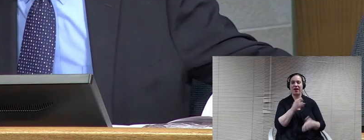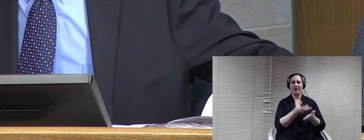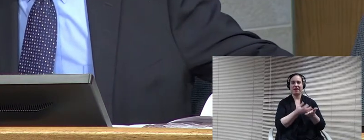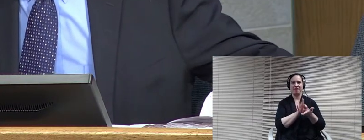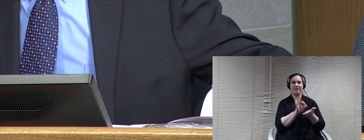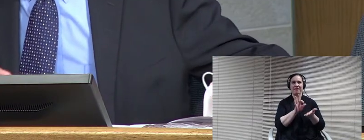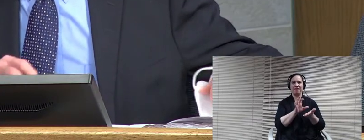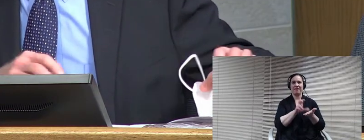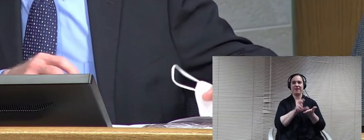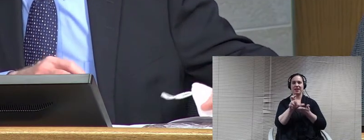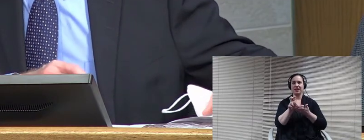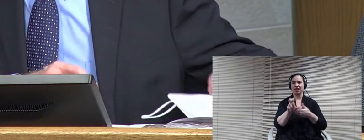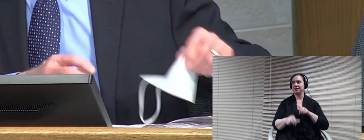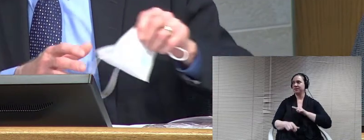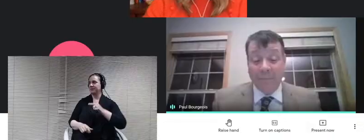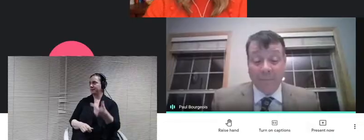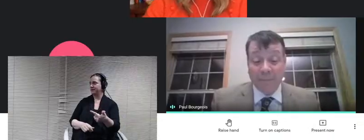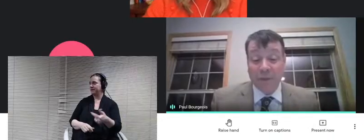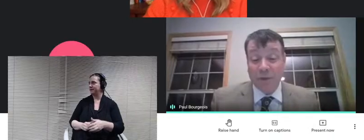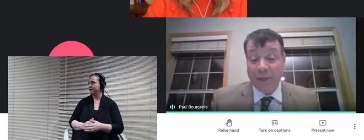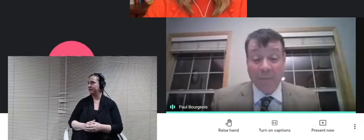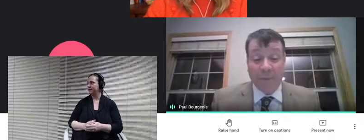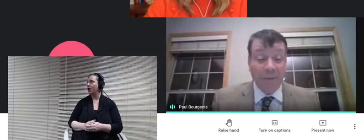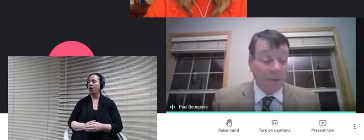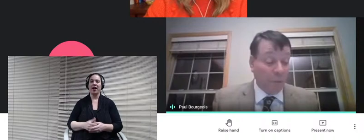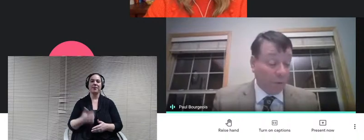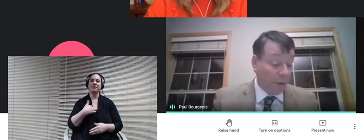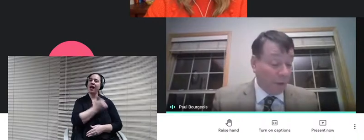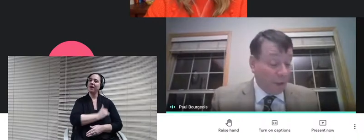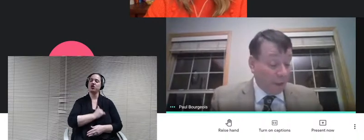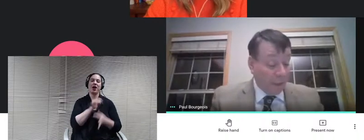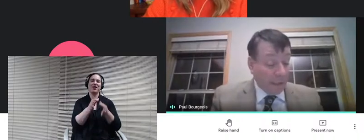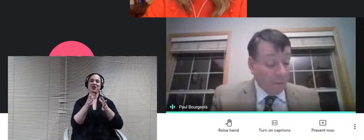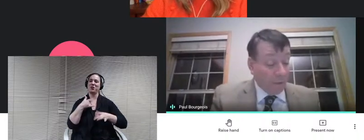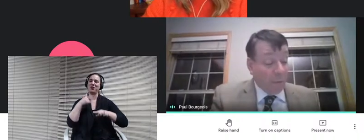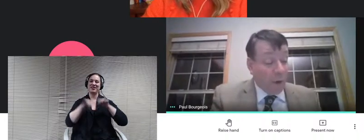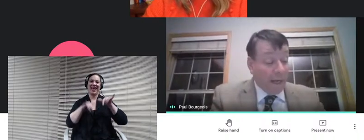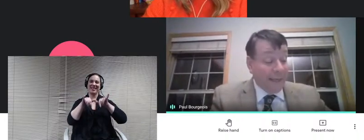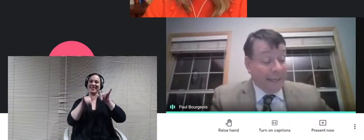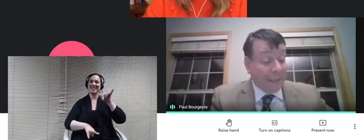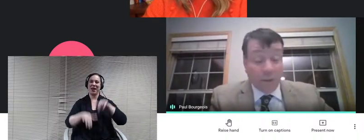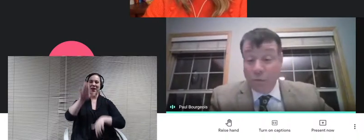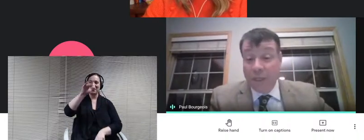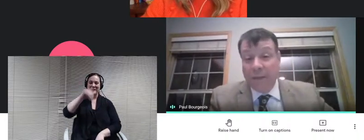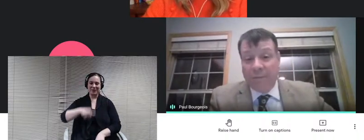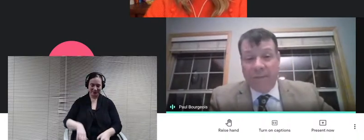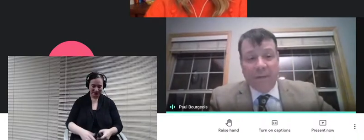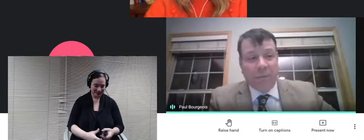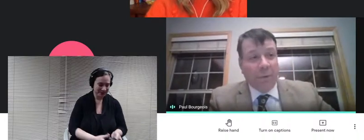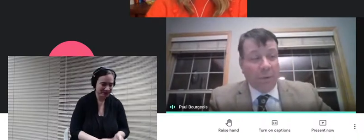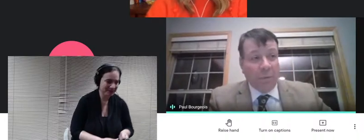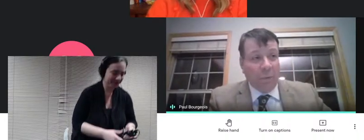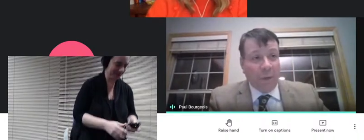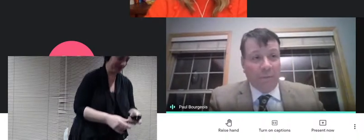Alright, thank you Doctor Pearson Mr Chair members of the Board on Tuesday the 5th we were one of the first school